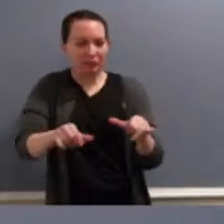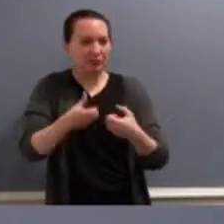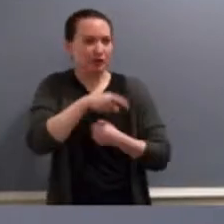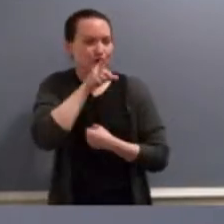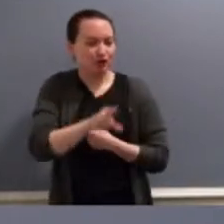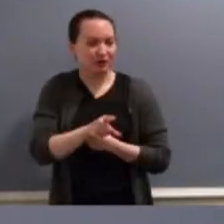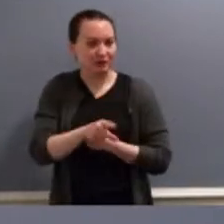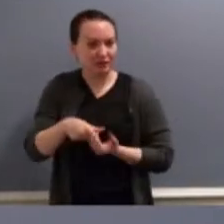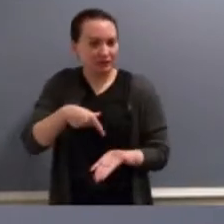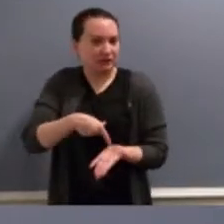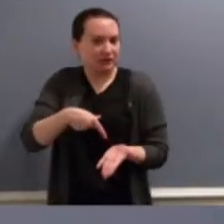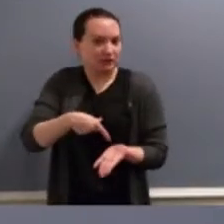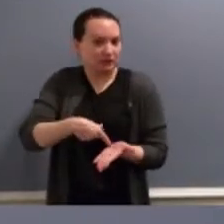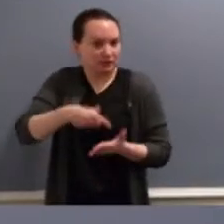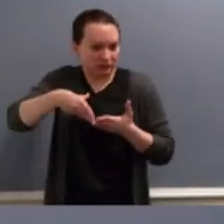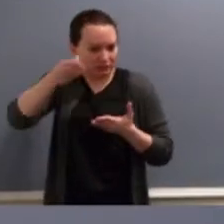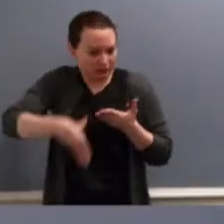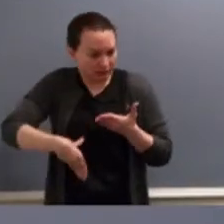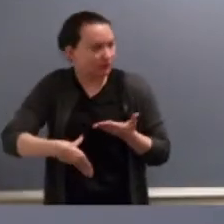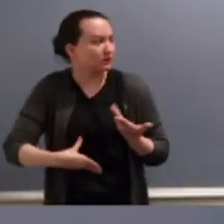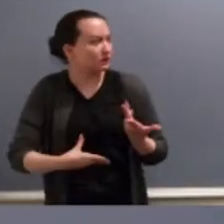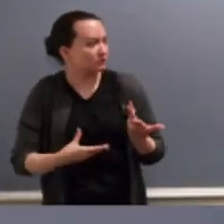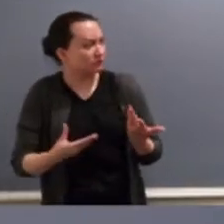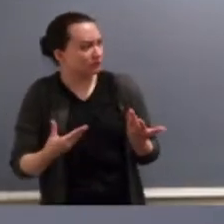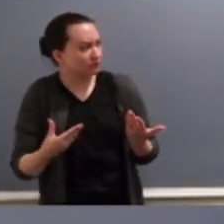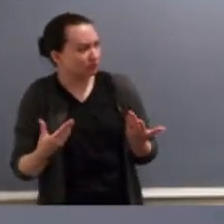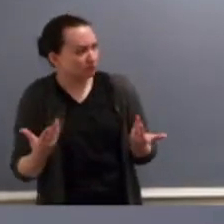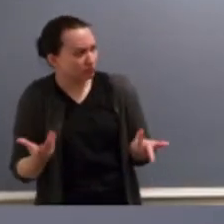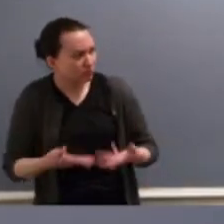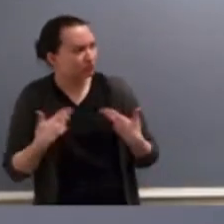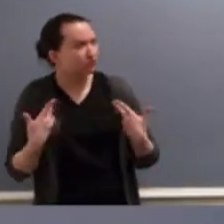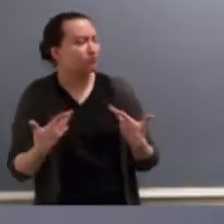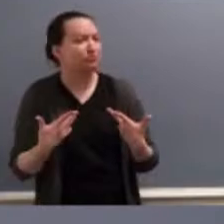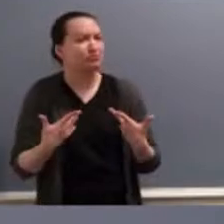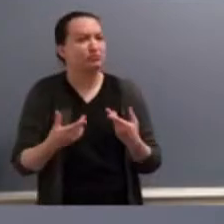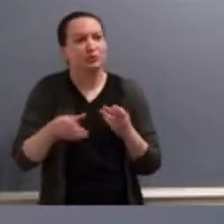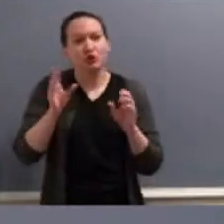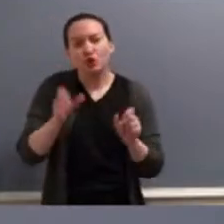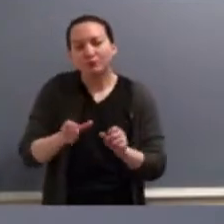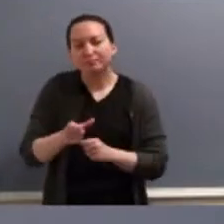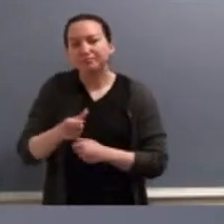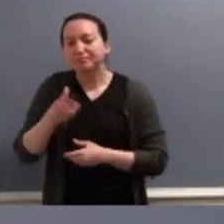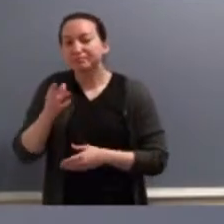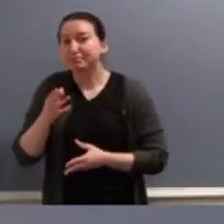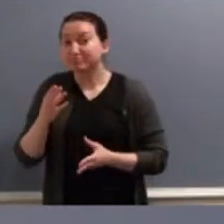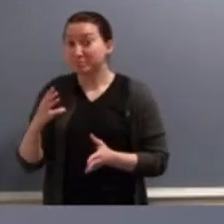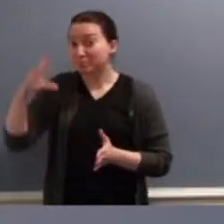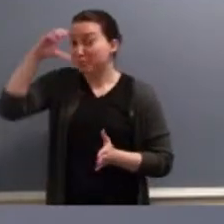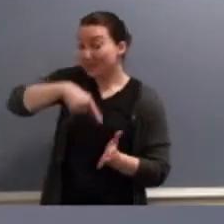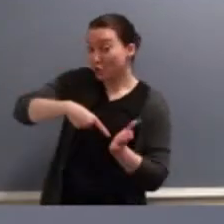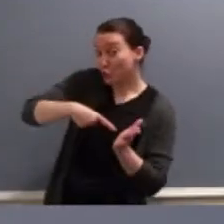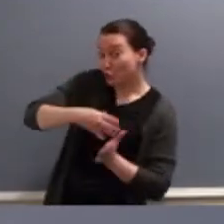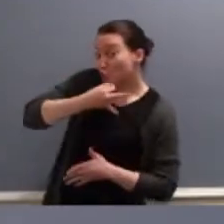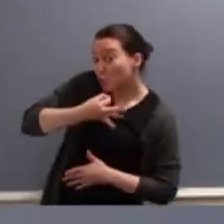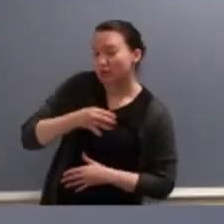deadlines are do we have any a threat at this time of missing any daylight I don't think we have yeah